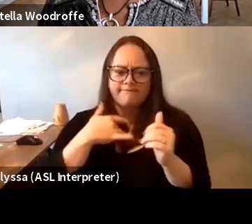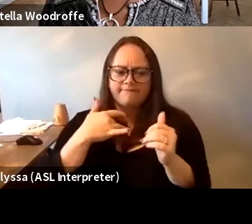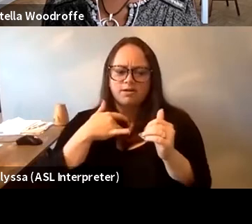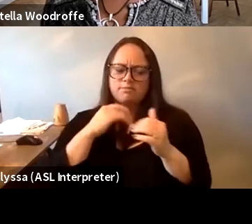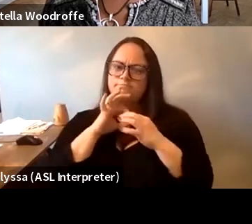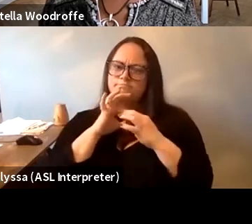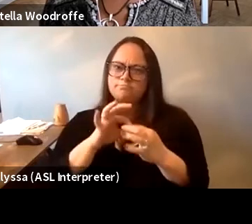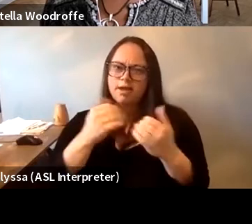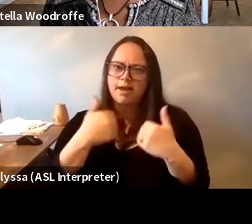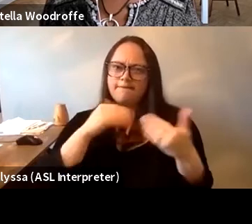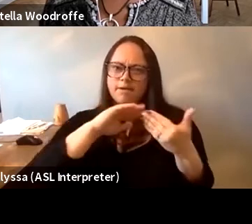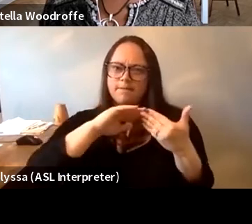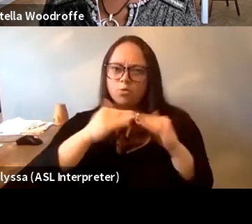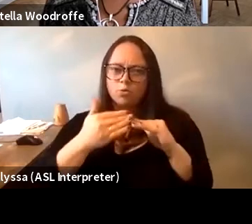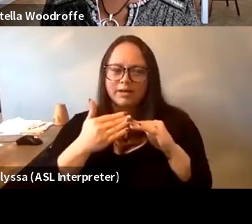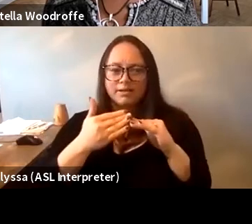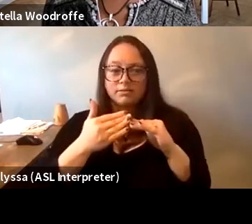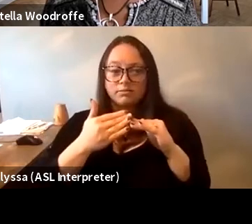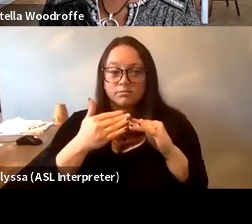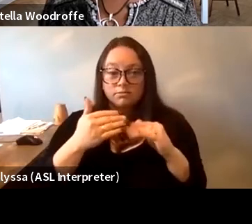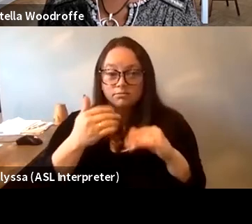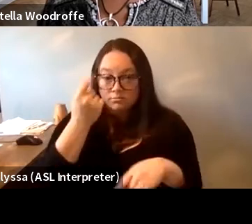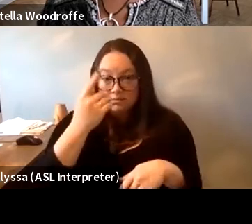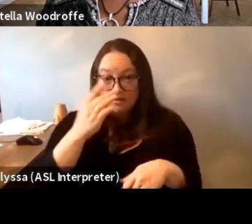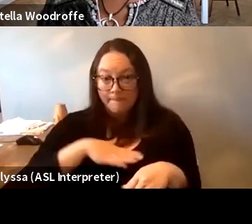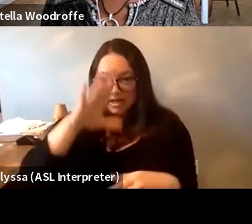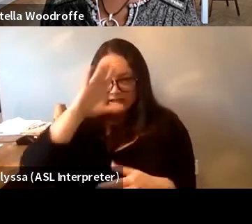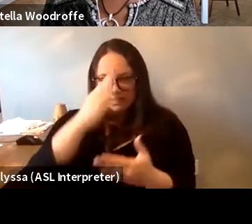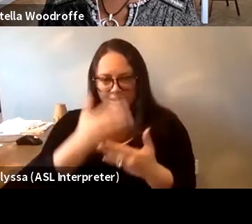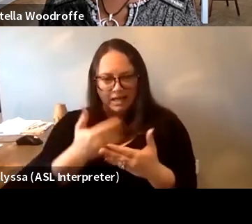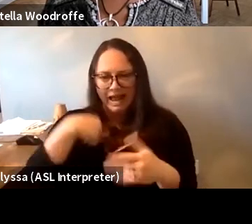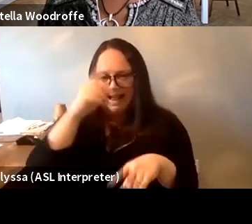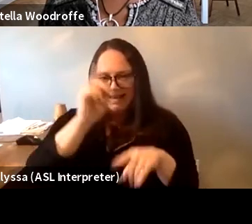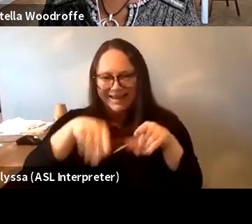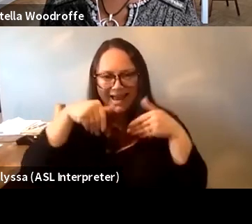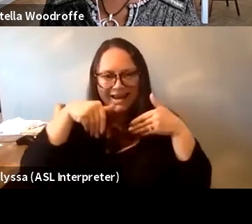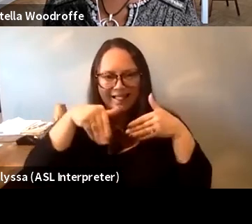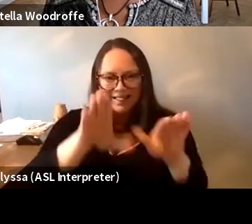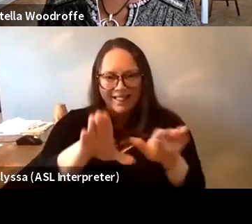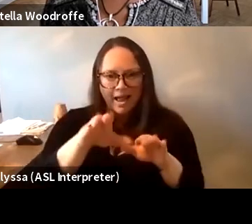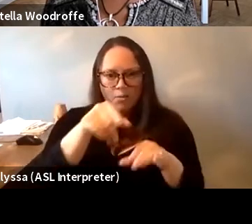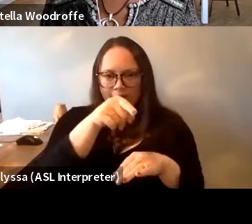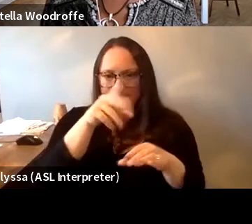because of my specific Church of their willingness not to want